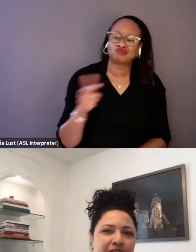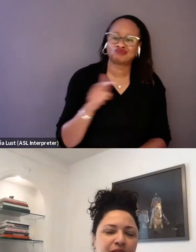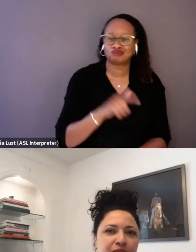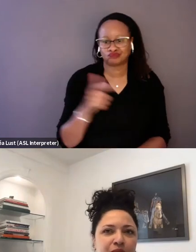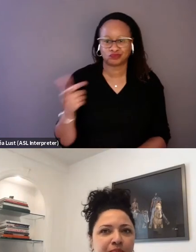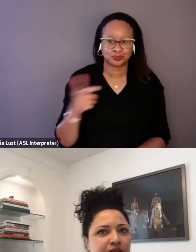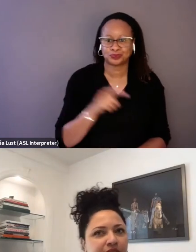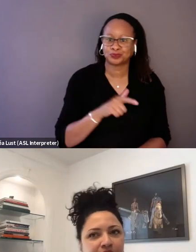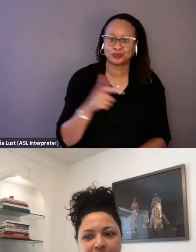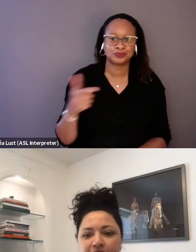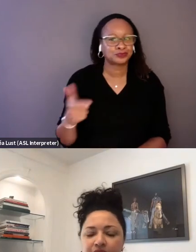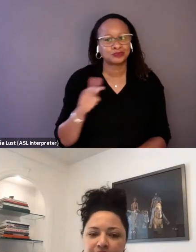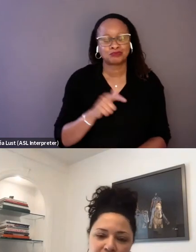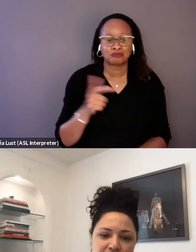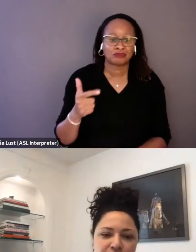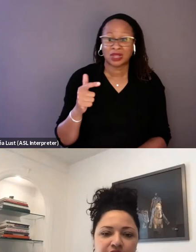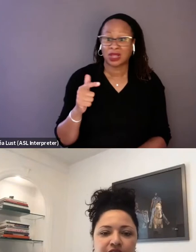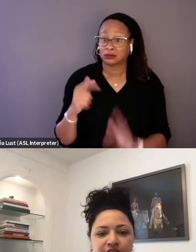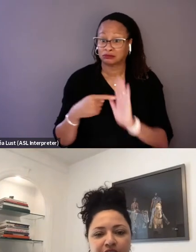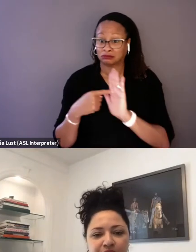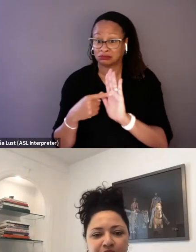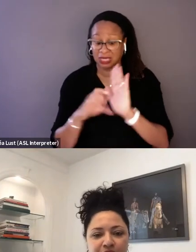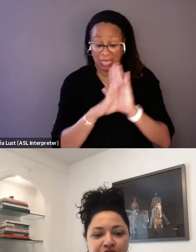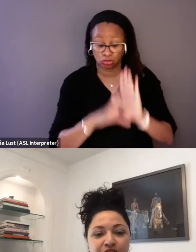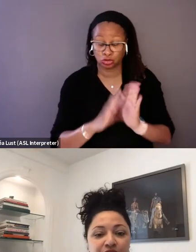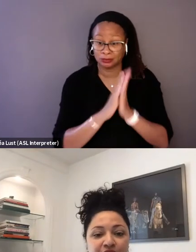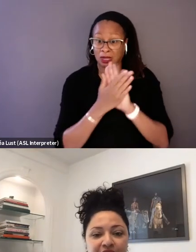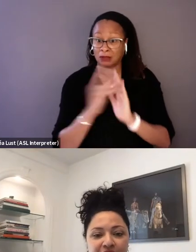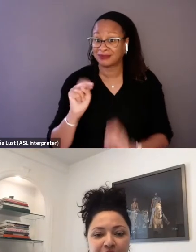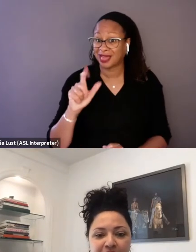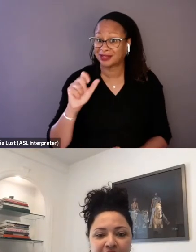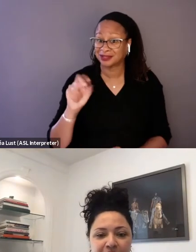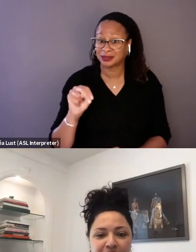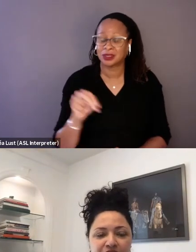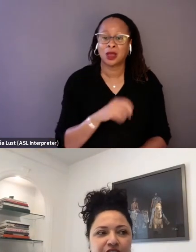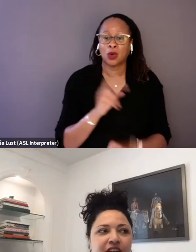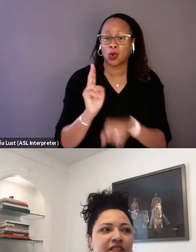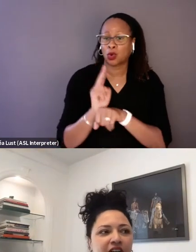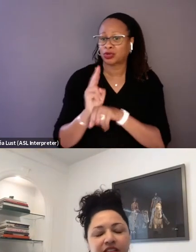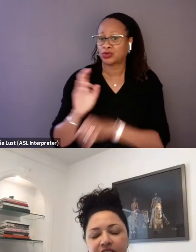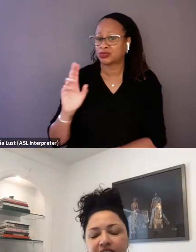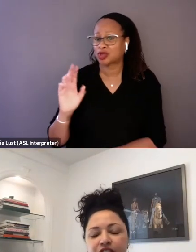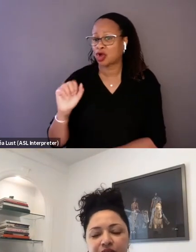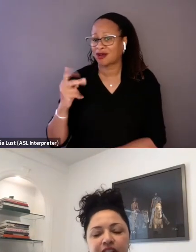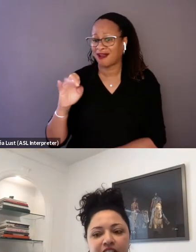how do we build Nelson out as a character? Do we just use the archival to paint a picture? And then obviously the answer was like